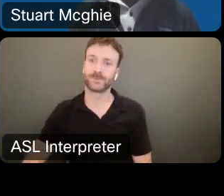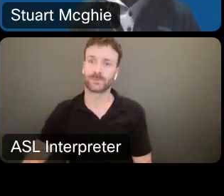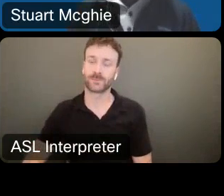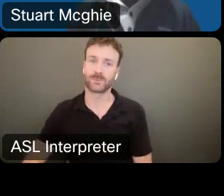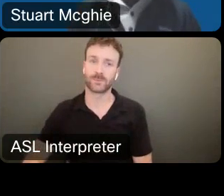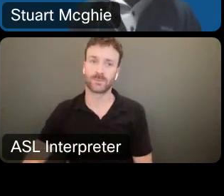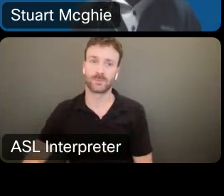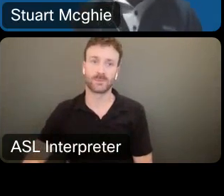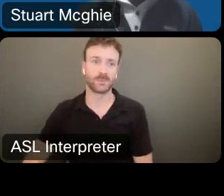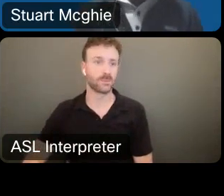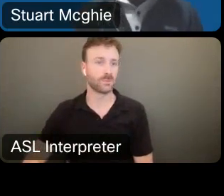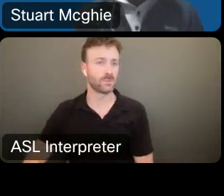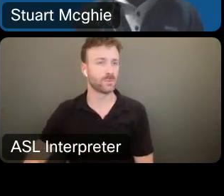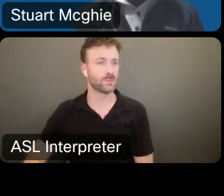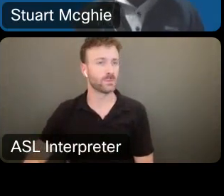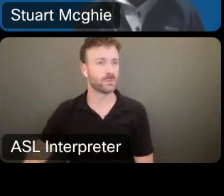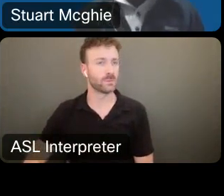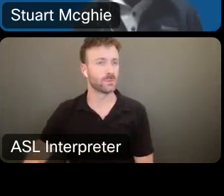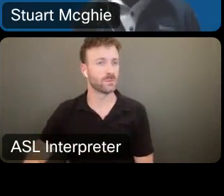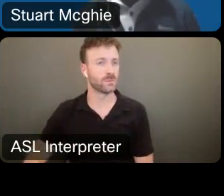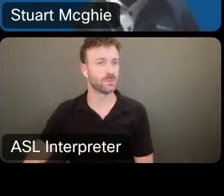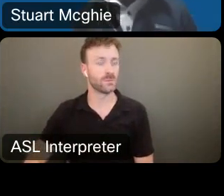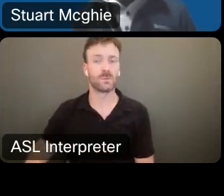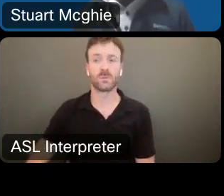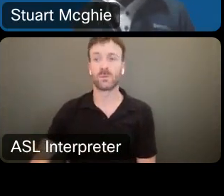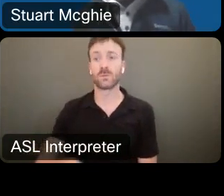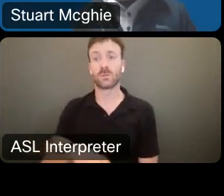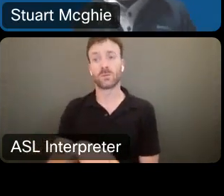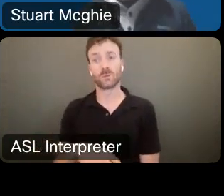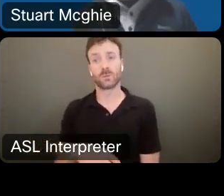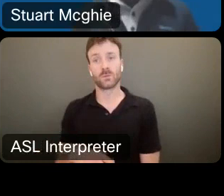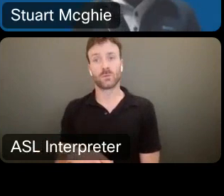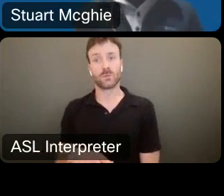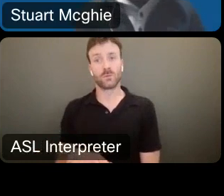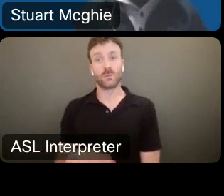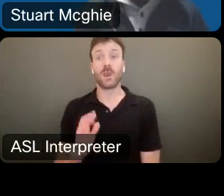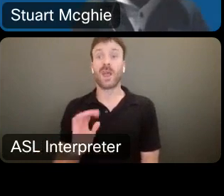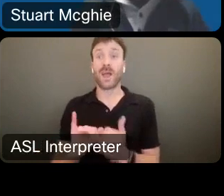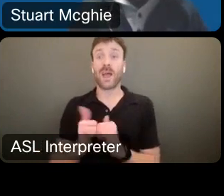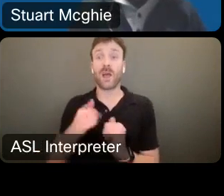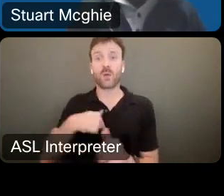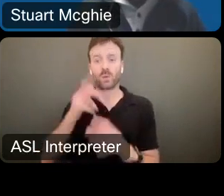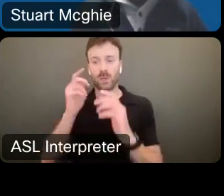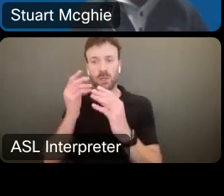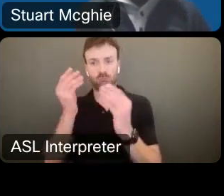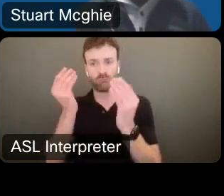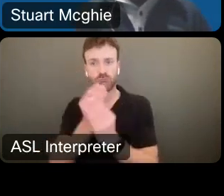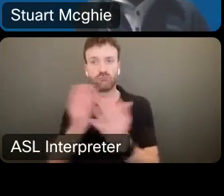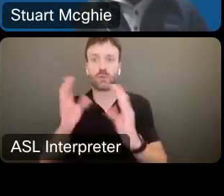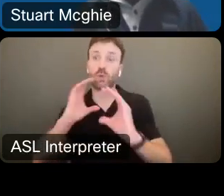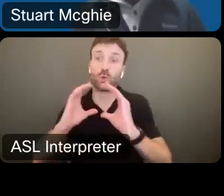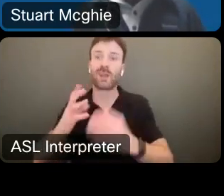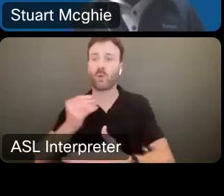So we've also made changes to how we communicate and we engage with 311 and how those concerns